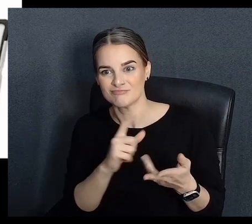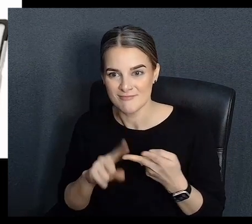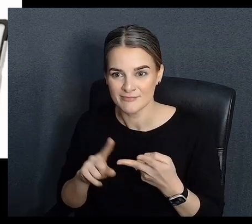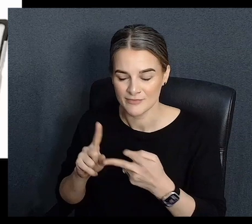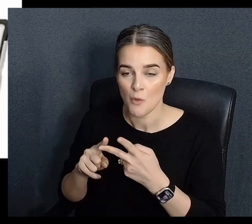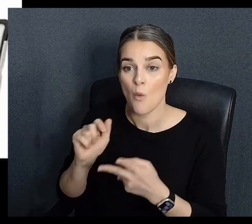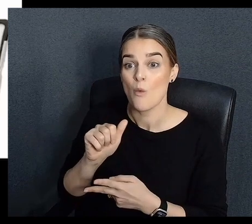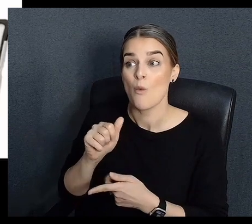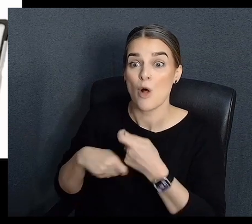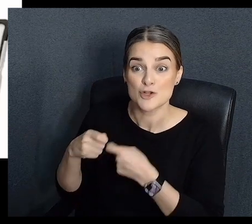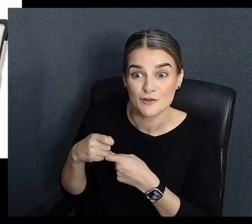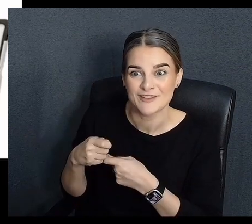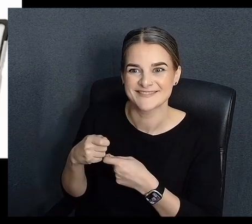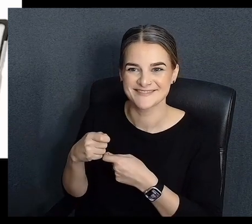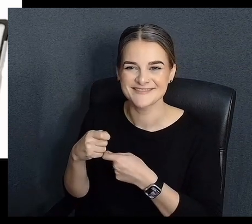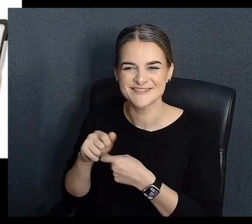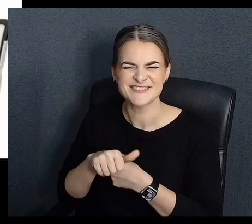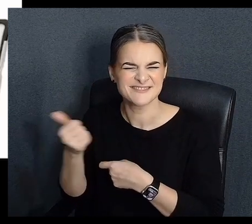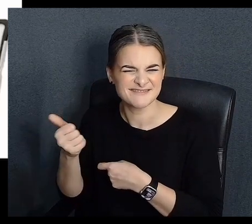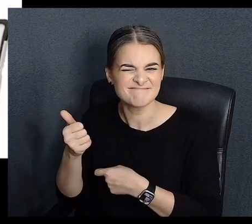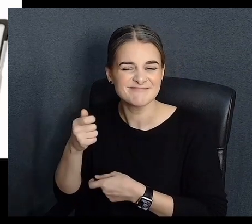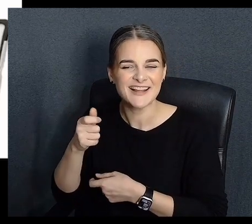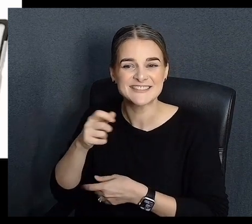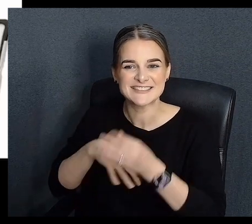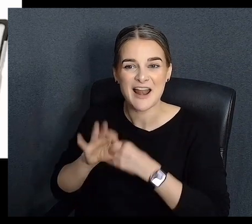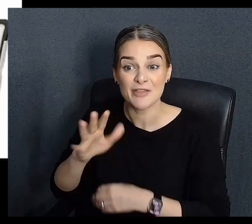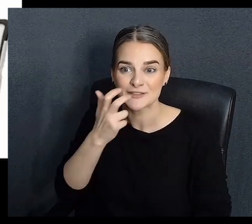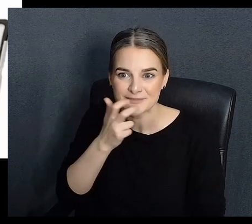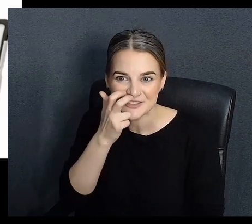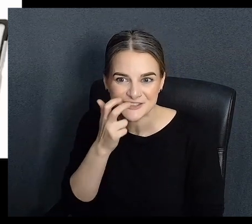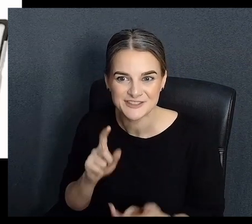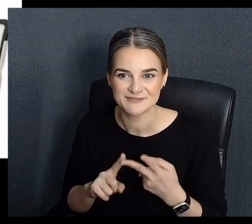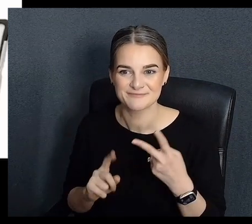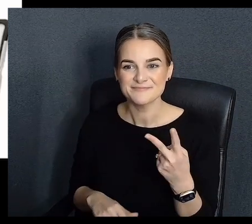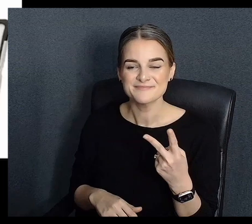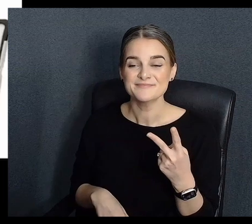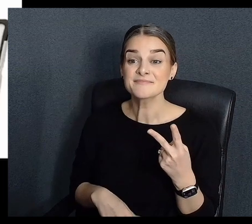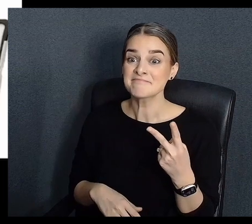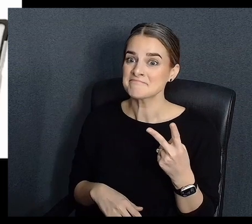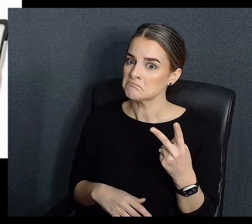So it's used instead of someone's speech. And some folks might use their AAC